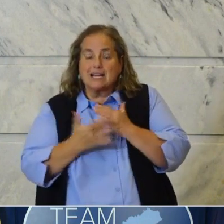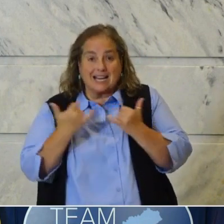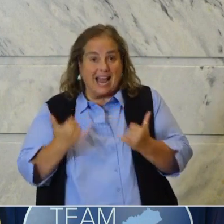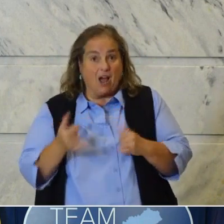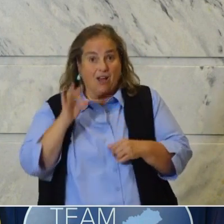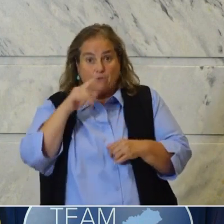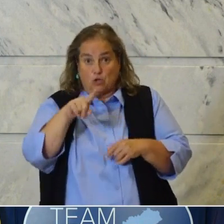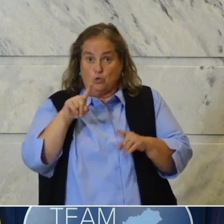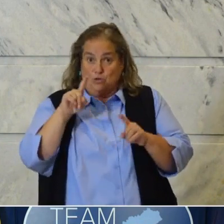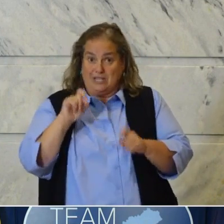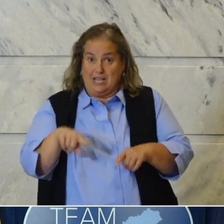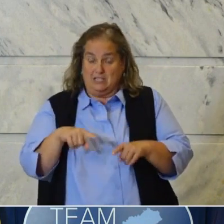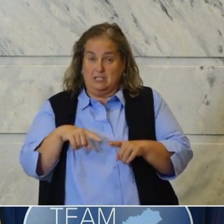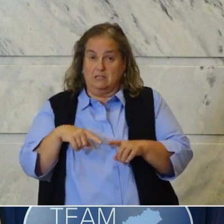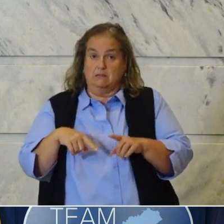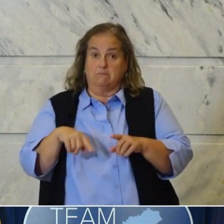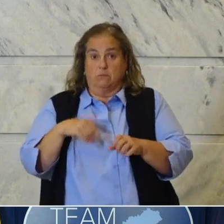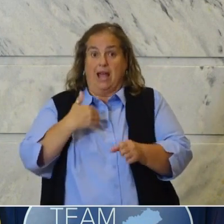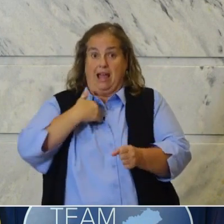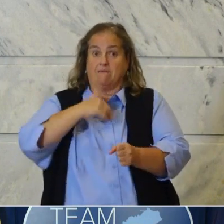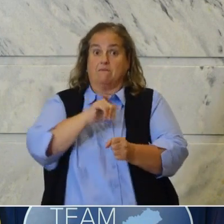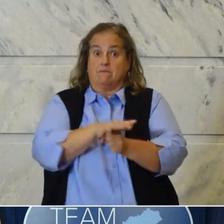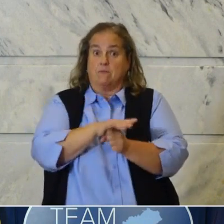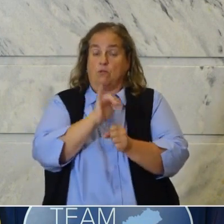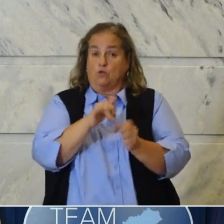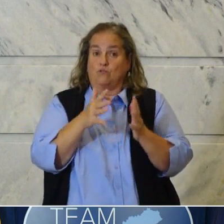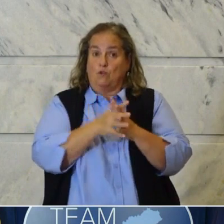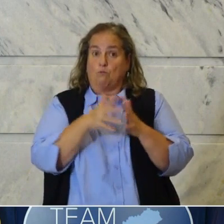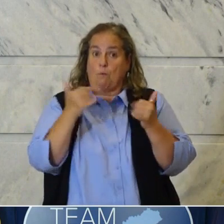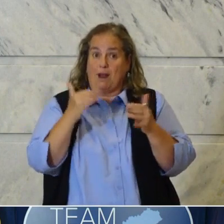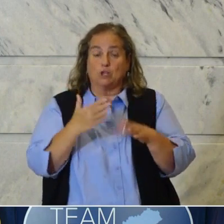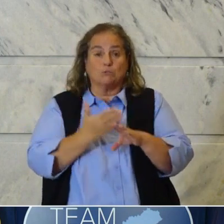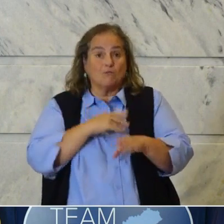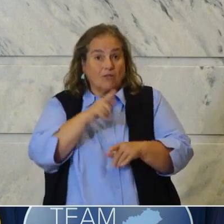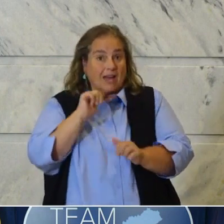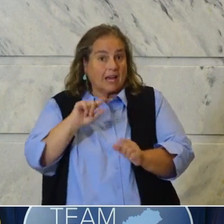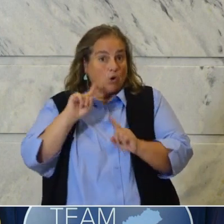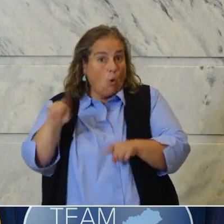positive, so those football players, before they can return to play, they're